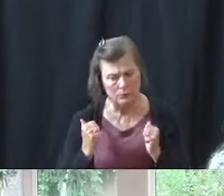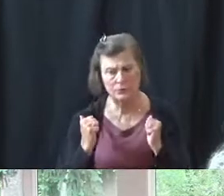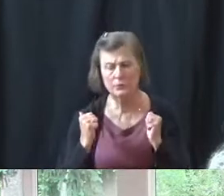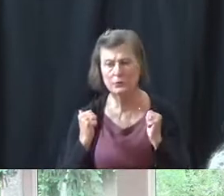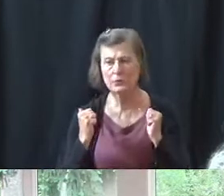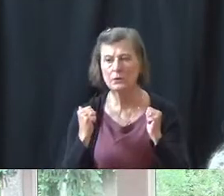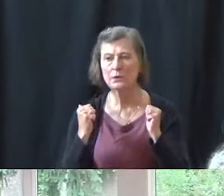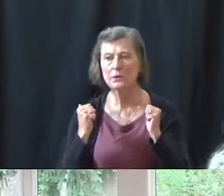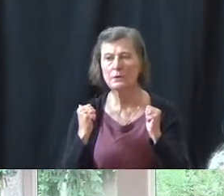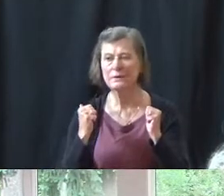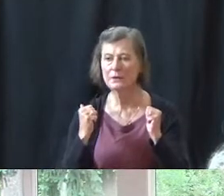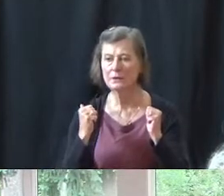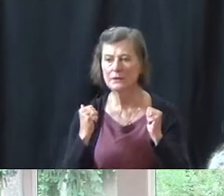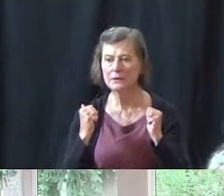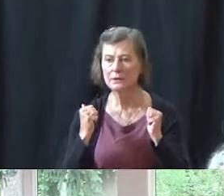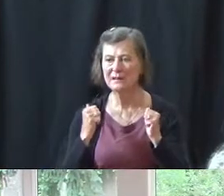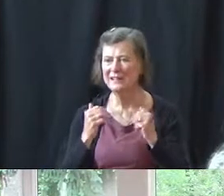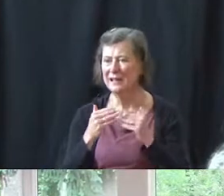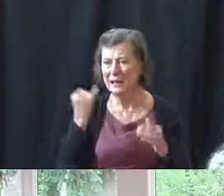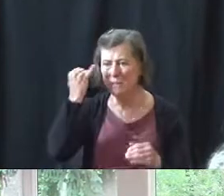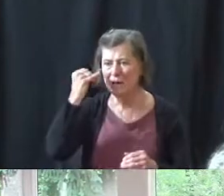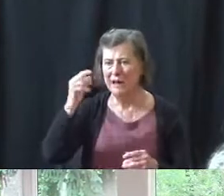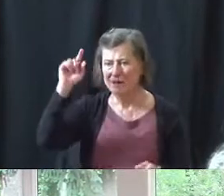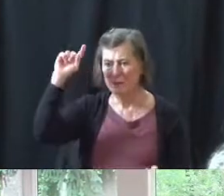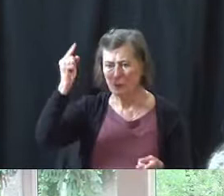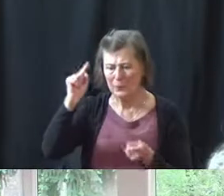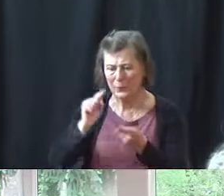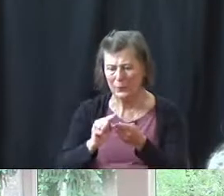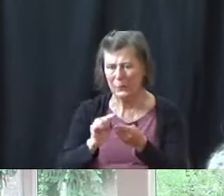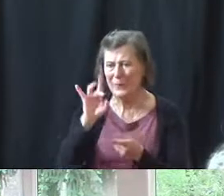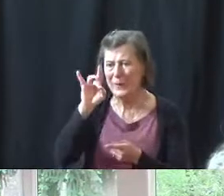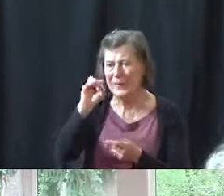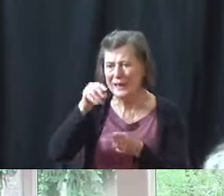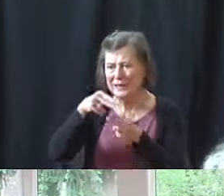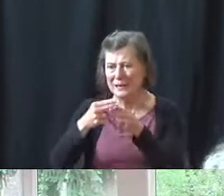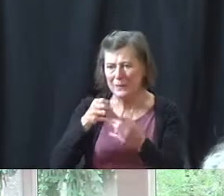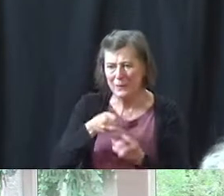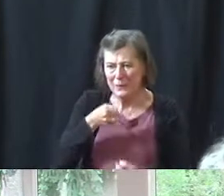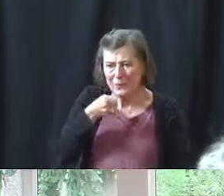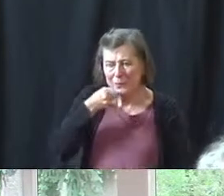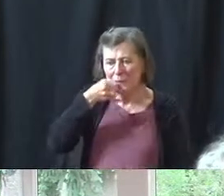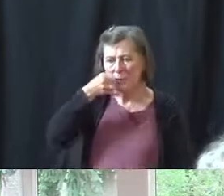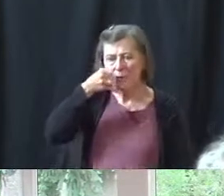Imagine, even when he was down to 80 pounds in that camp, he always strove to minister